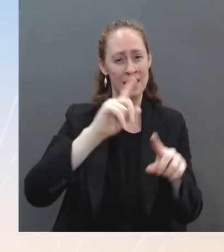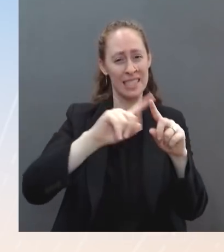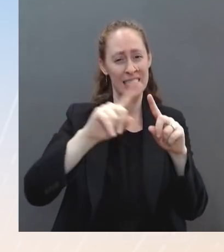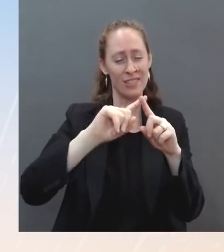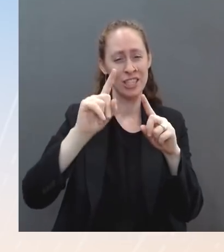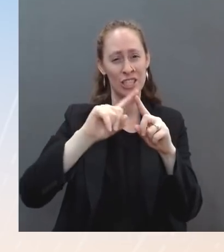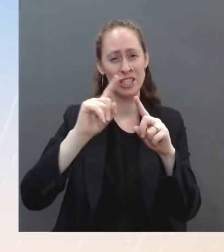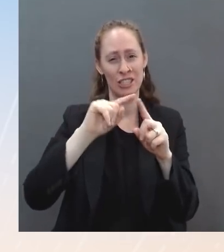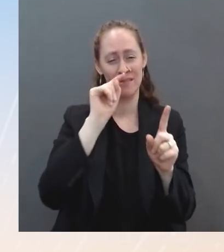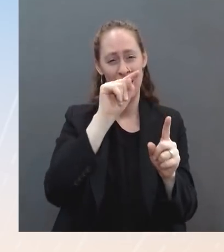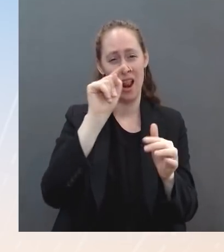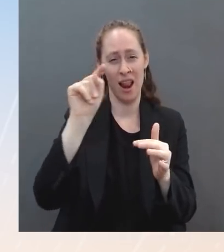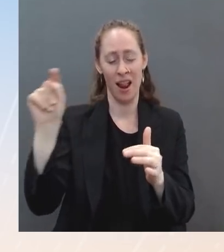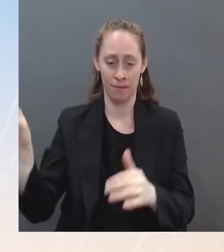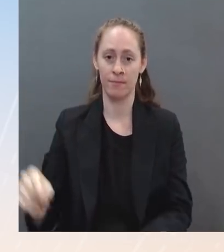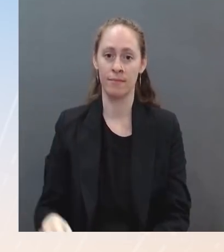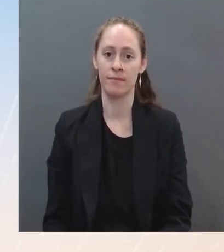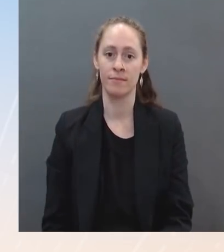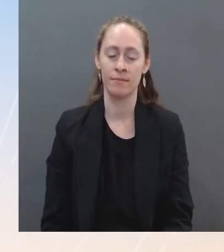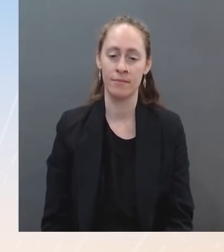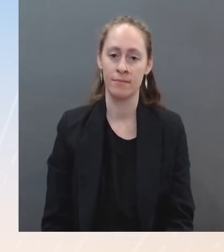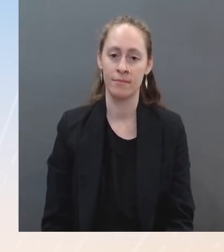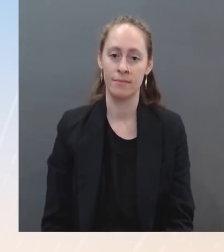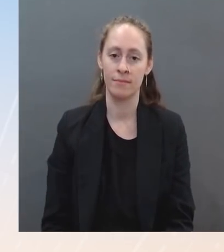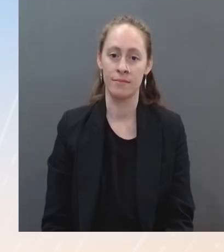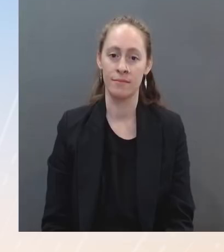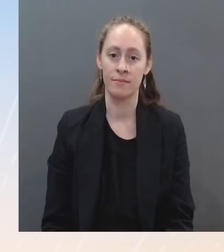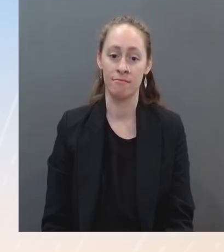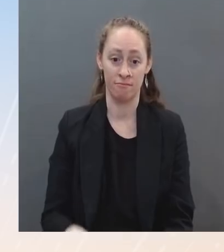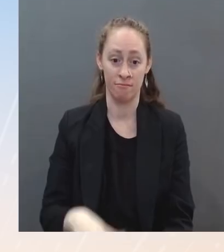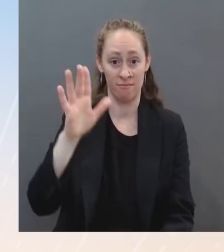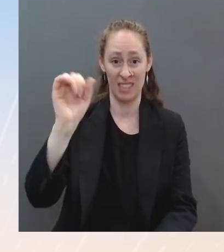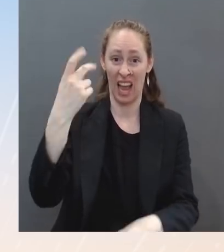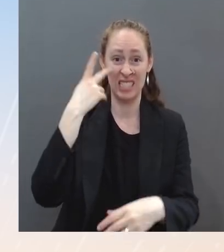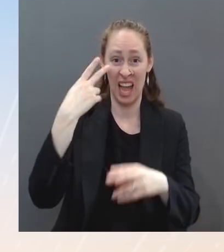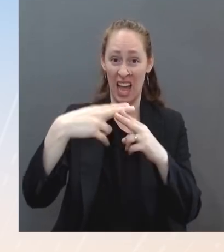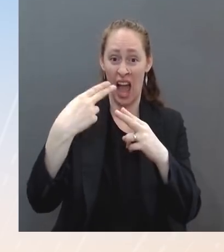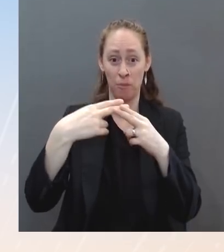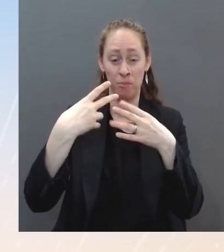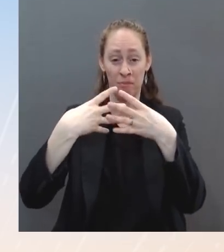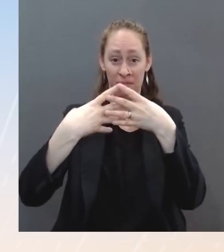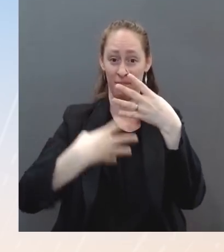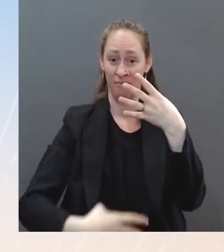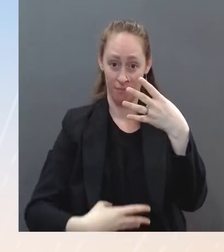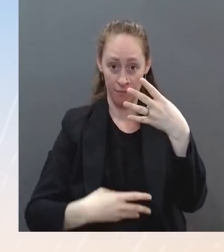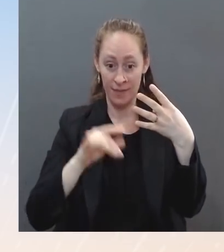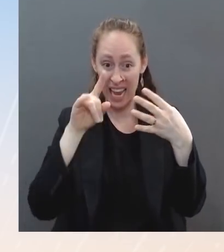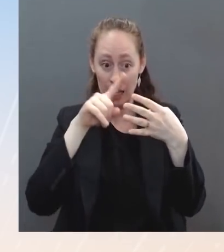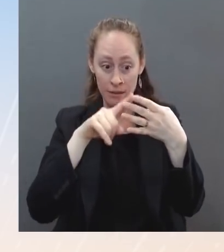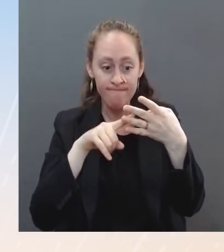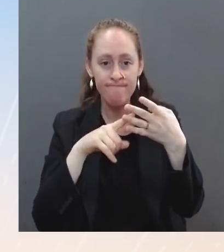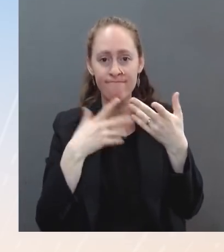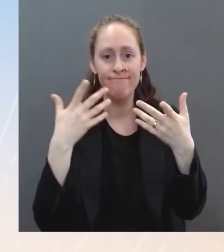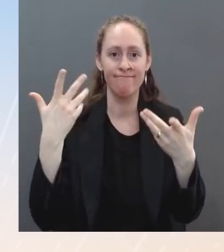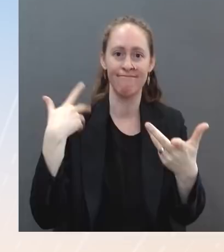can no longer get U.S. cutting-edge technology without a license, which will -- which will in most, if not all, of these cases be denied.